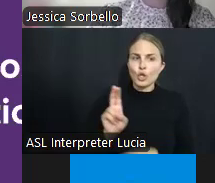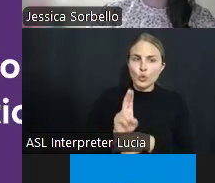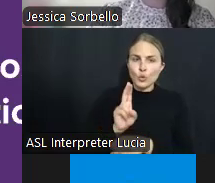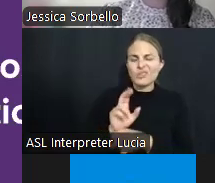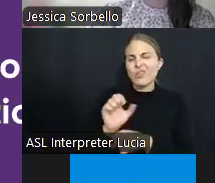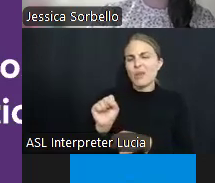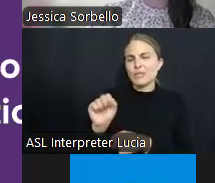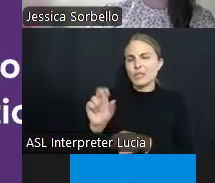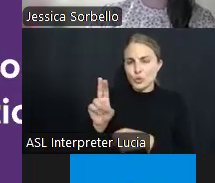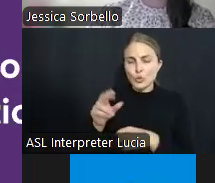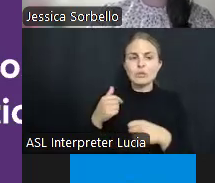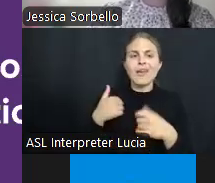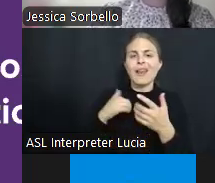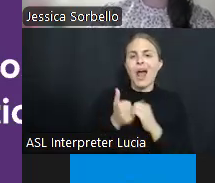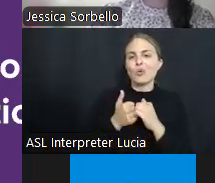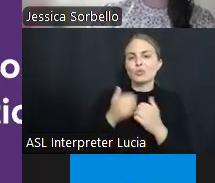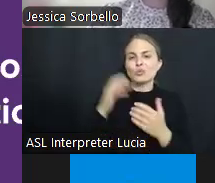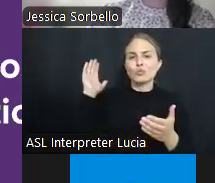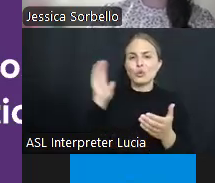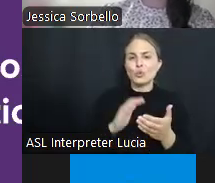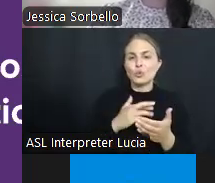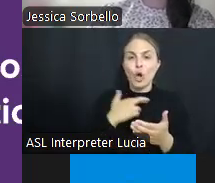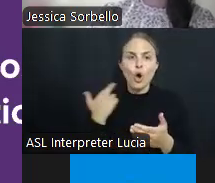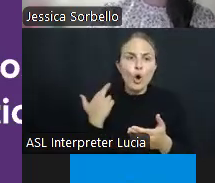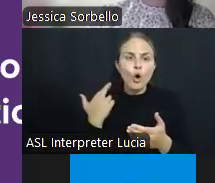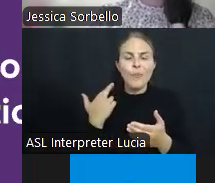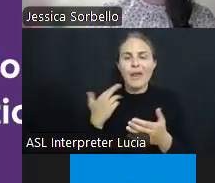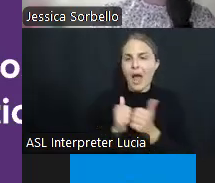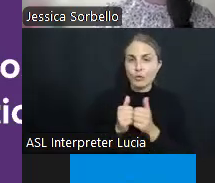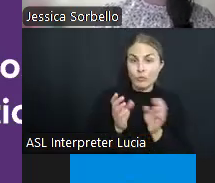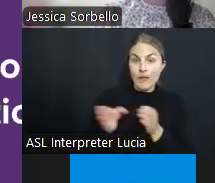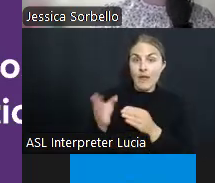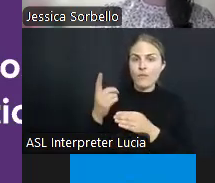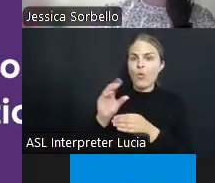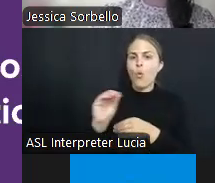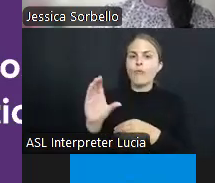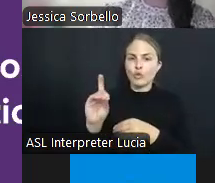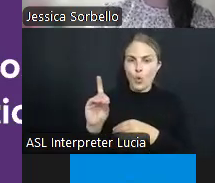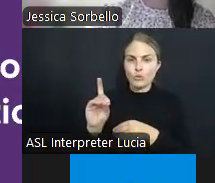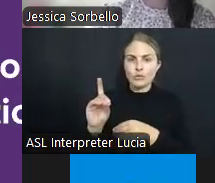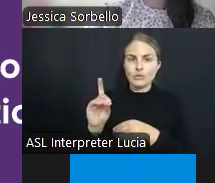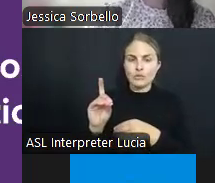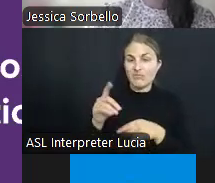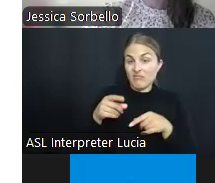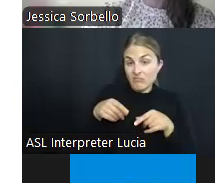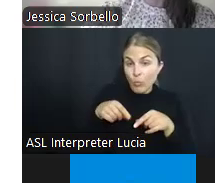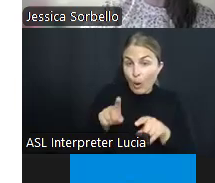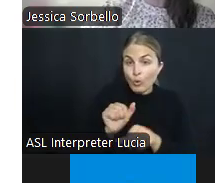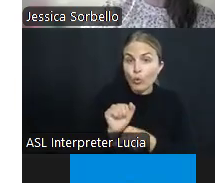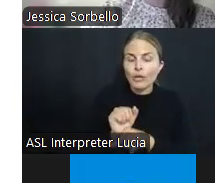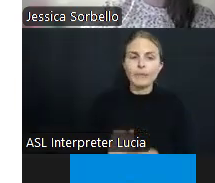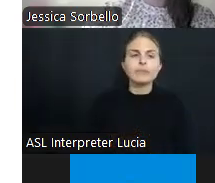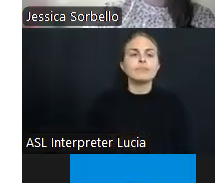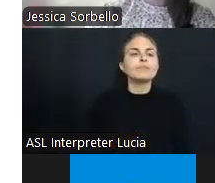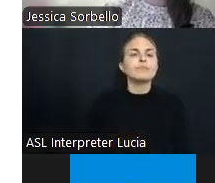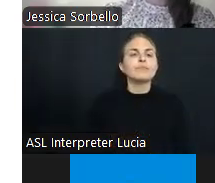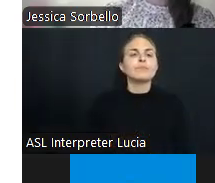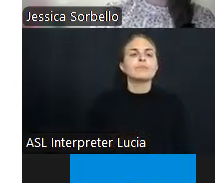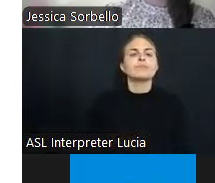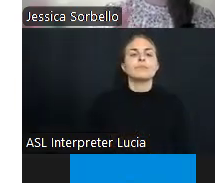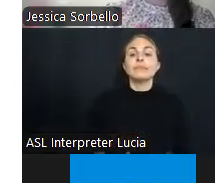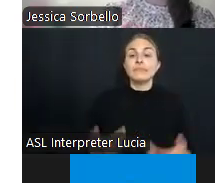within the work place. So, I am here